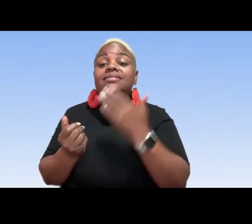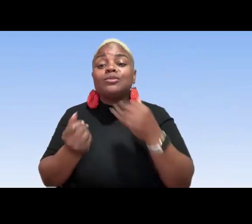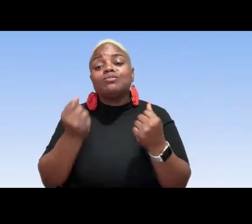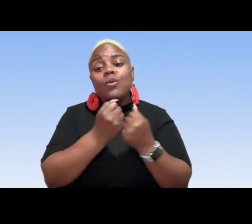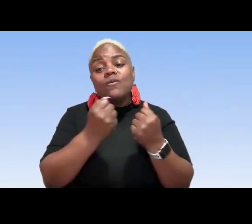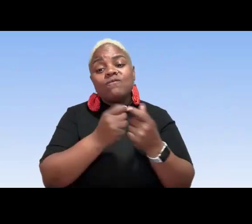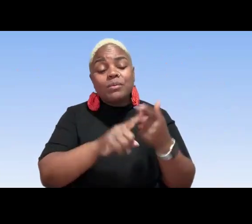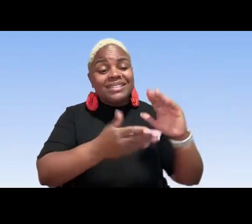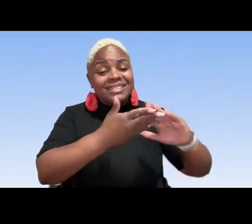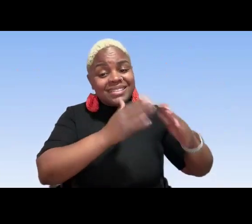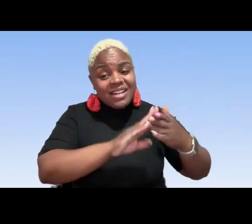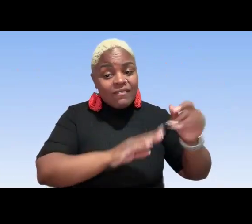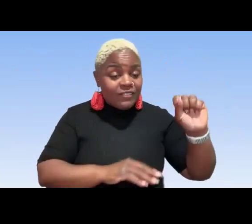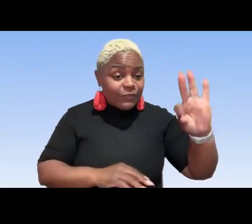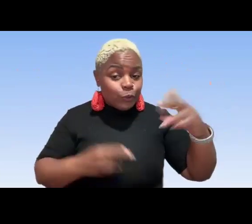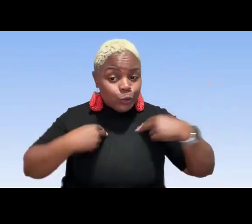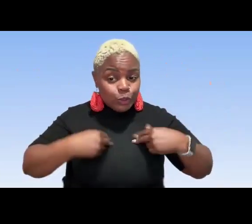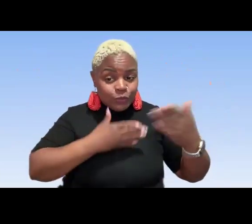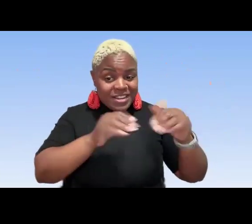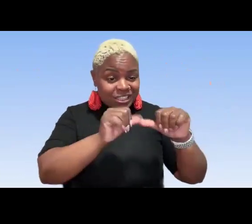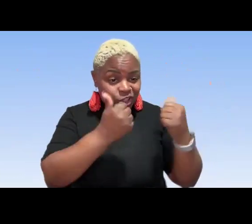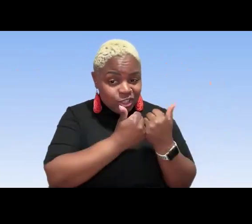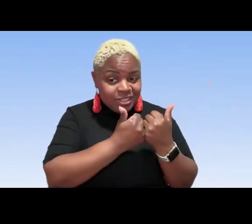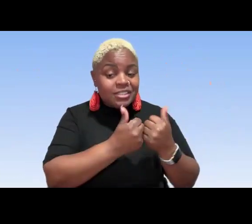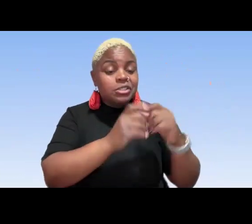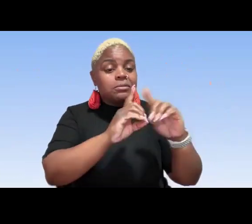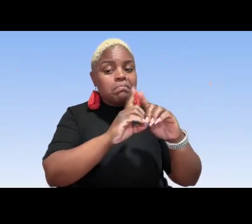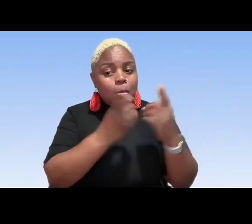Human Service Agencies Department of Aging Services.